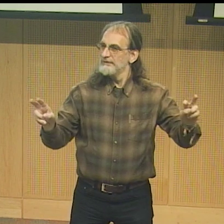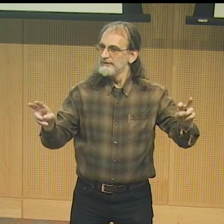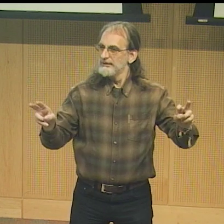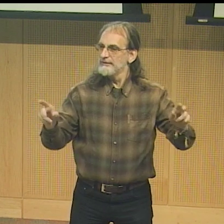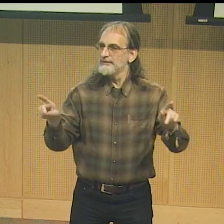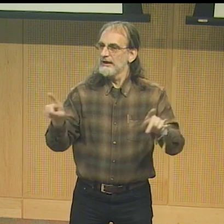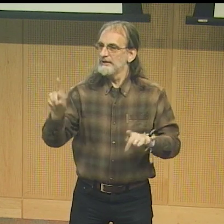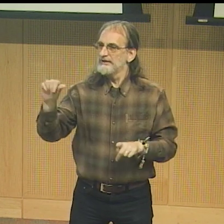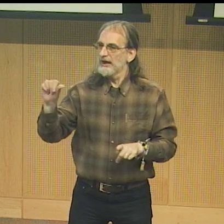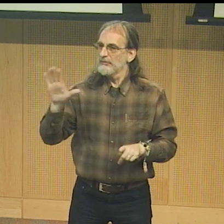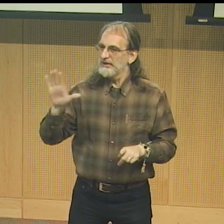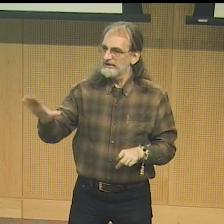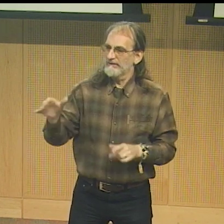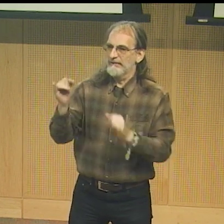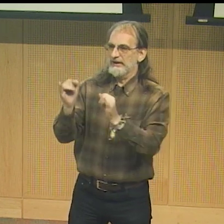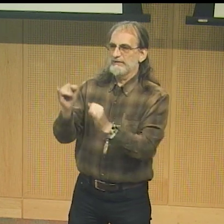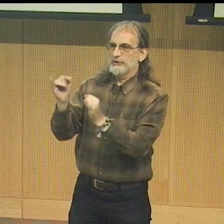the larger cultural group.